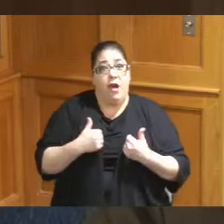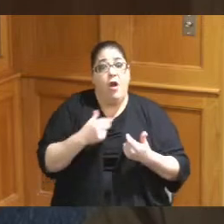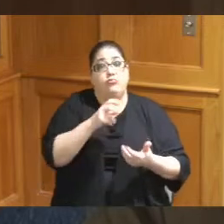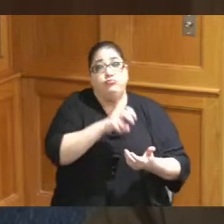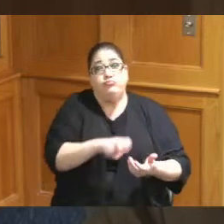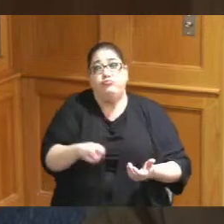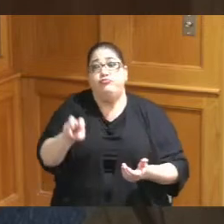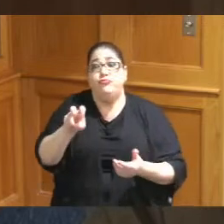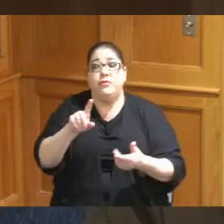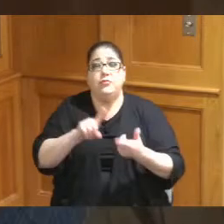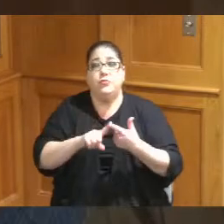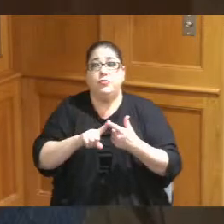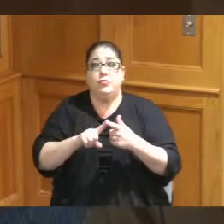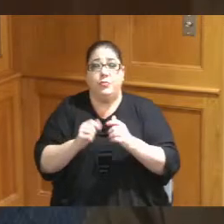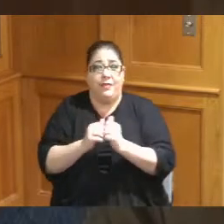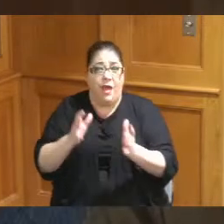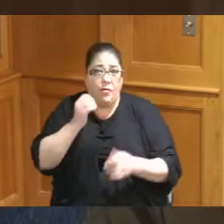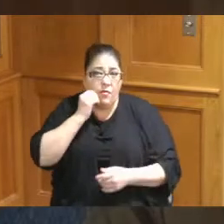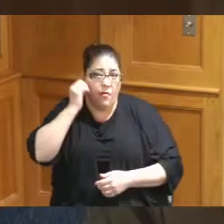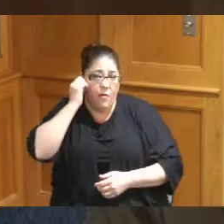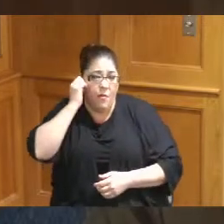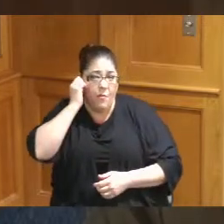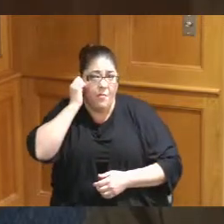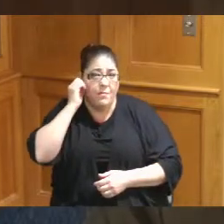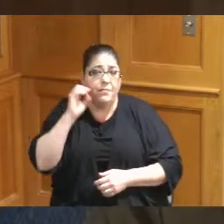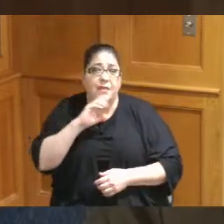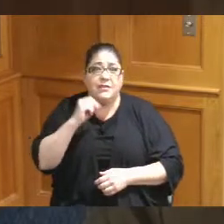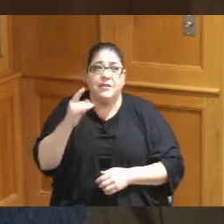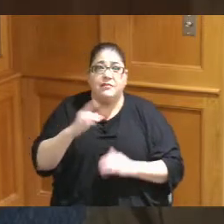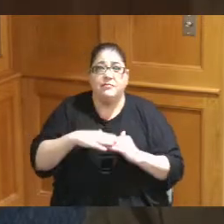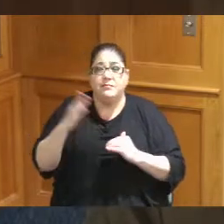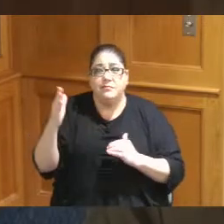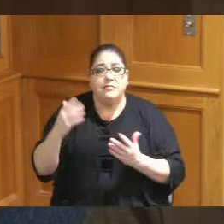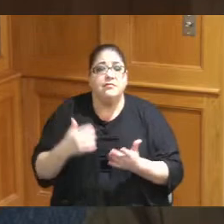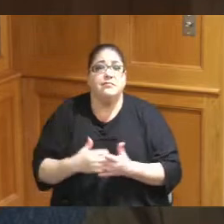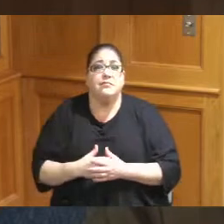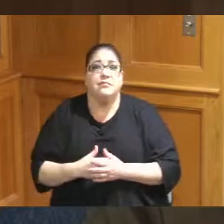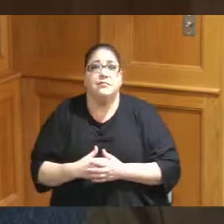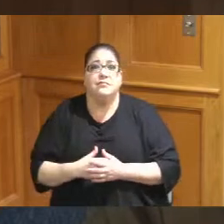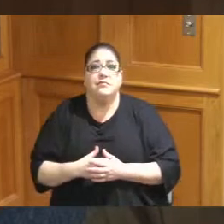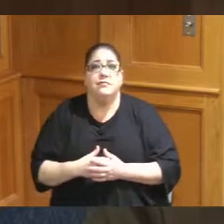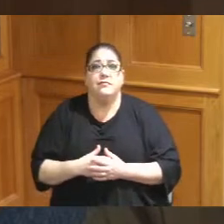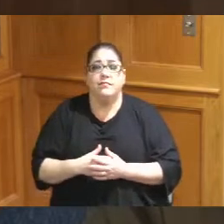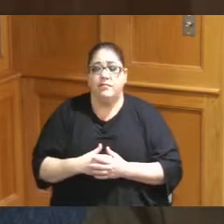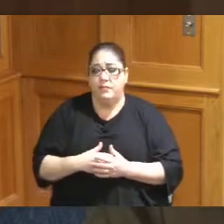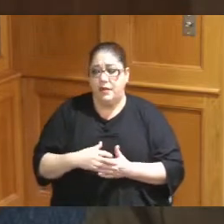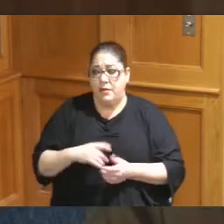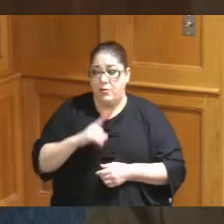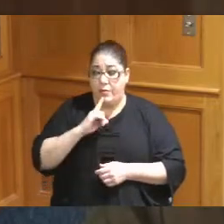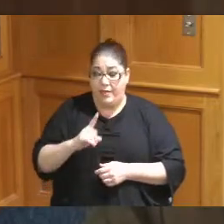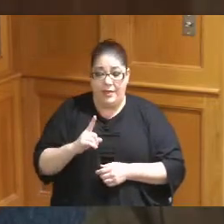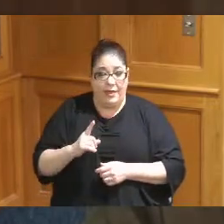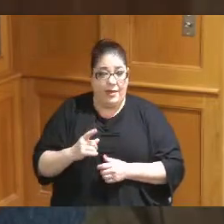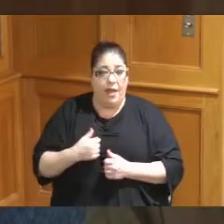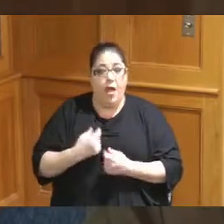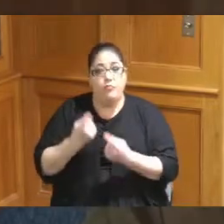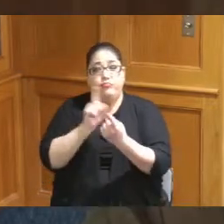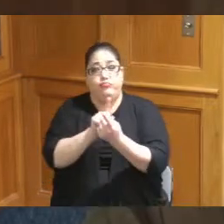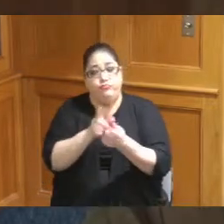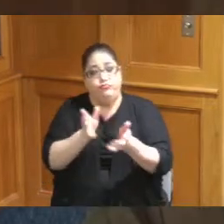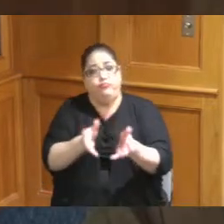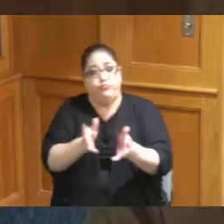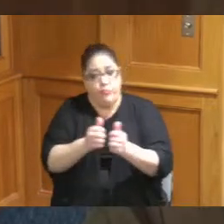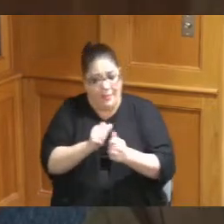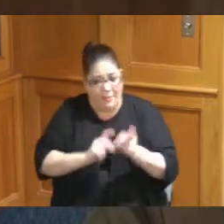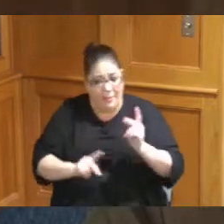and and I have heard from folks that I've spoken with that sometimes because the funding has been